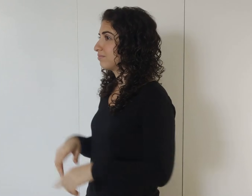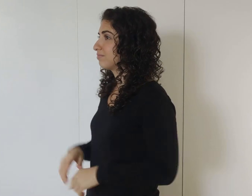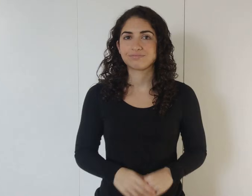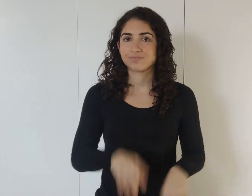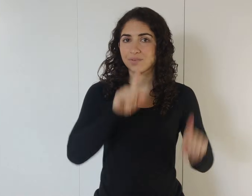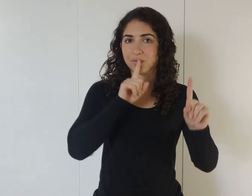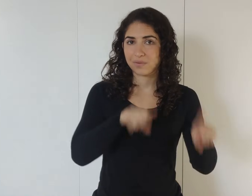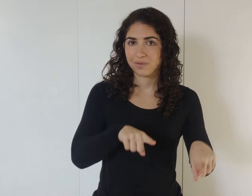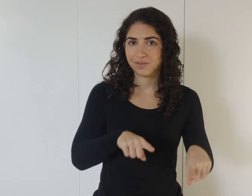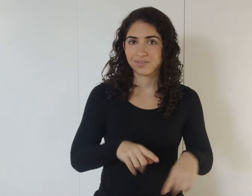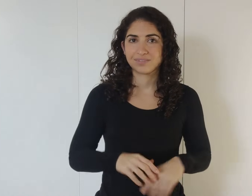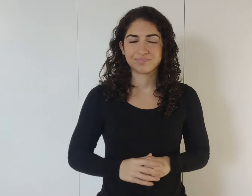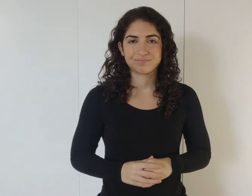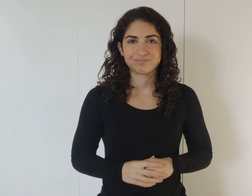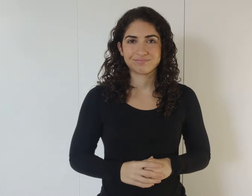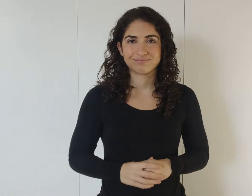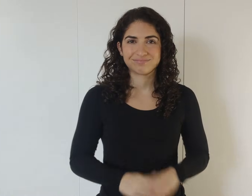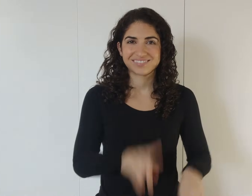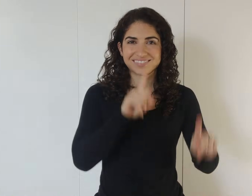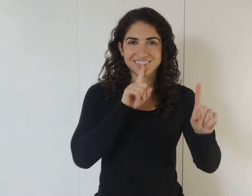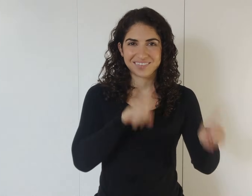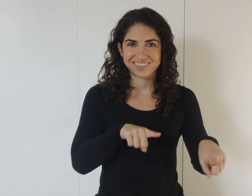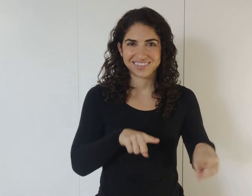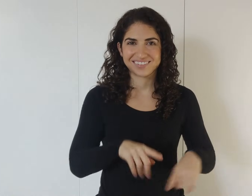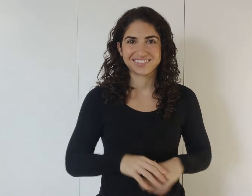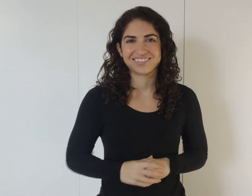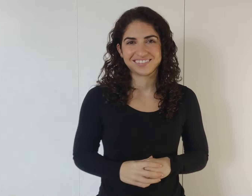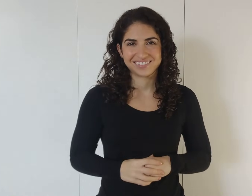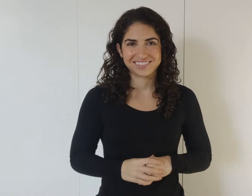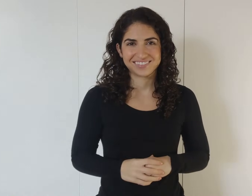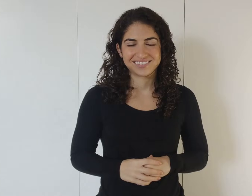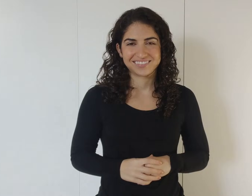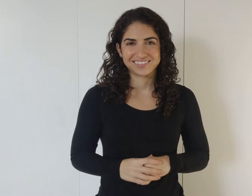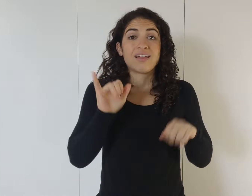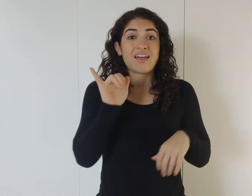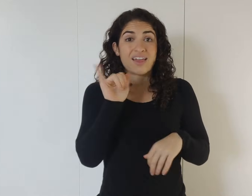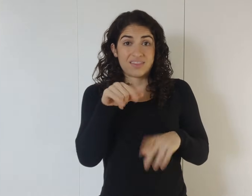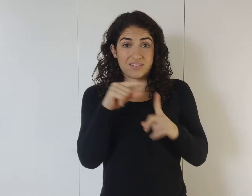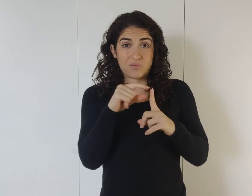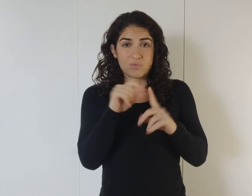ORDER, "to order"